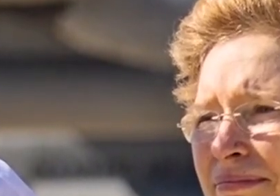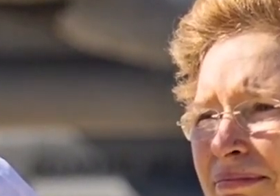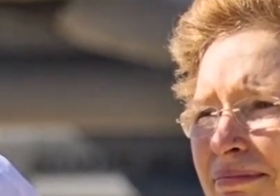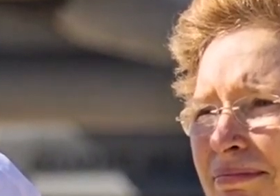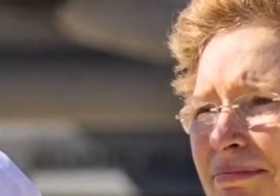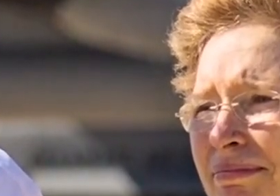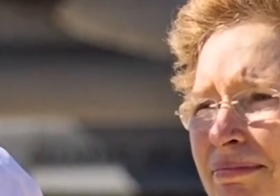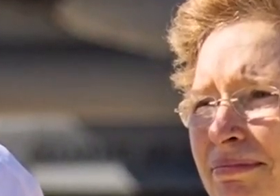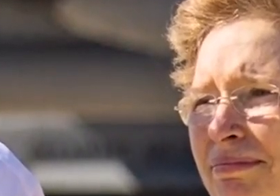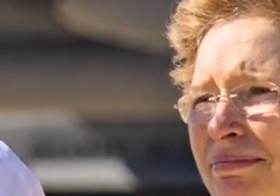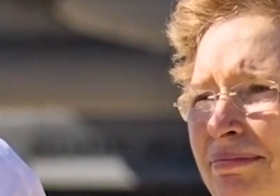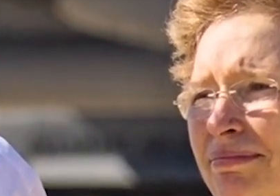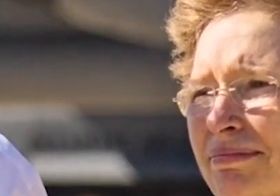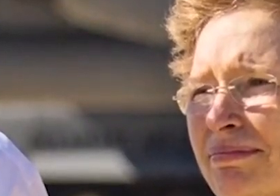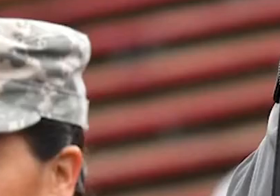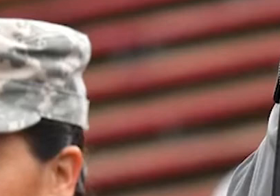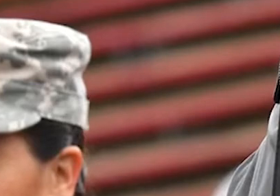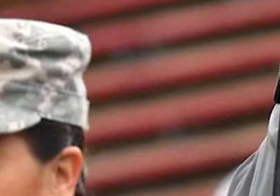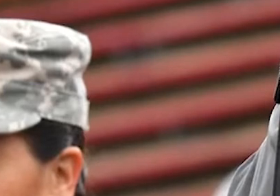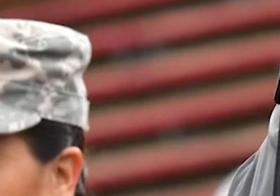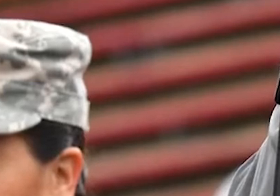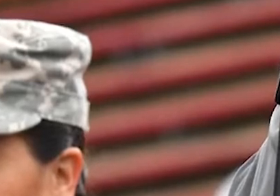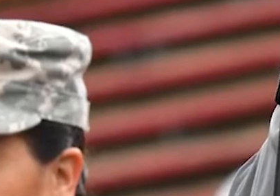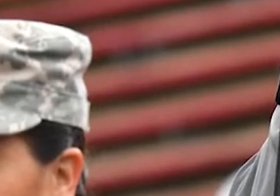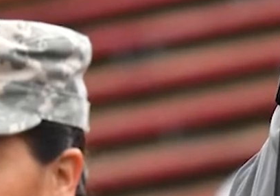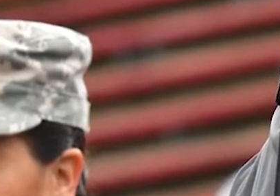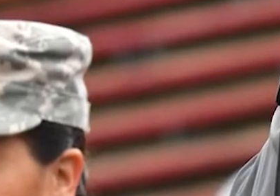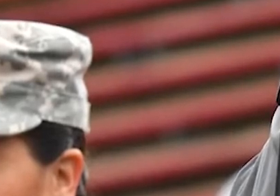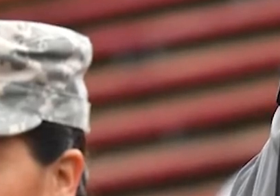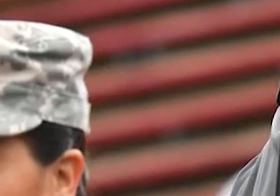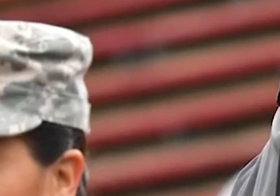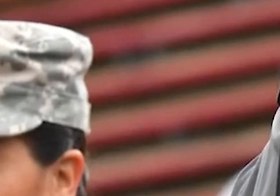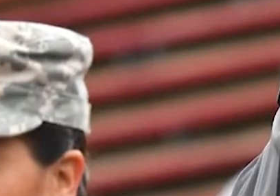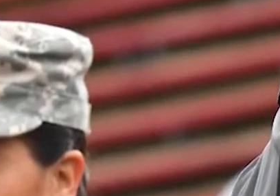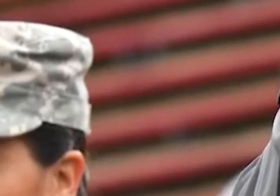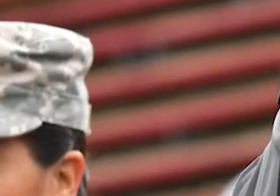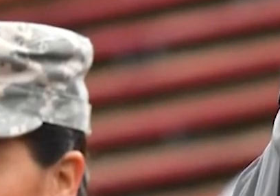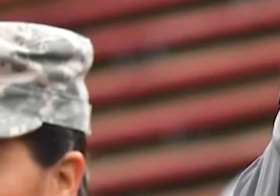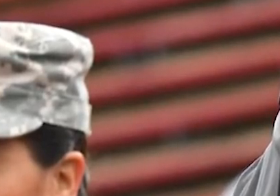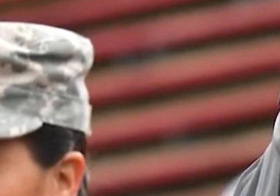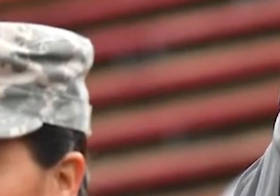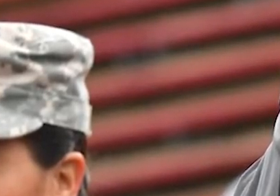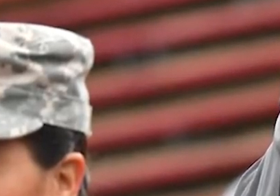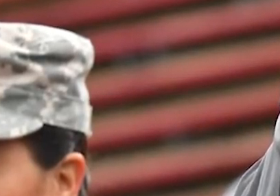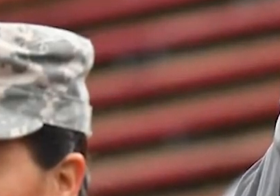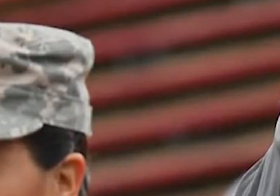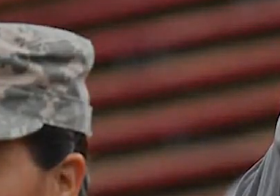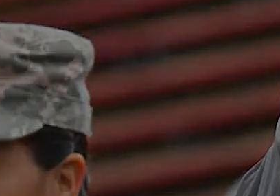a real honor for me, to serve alongside of you, and to have you as part of my team.